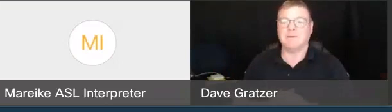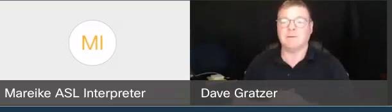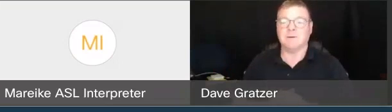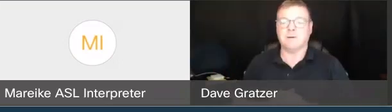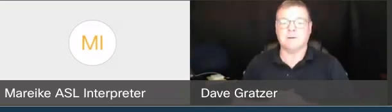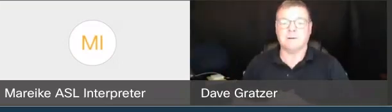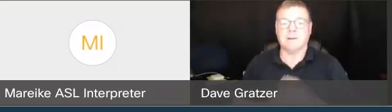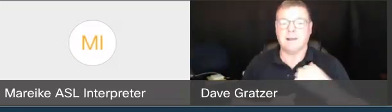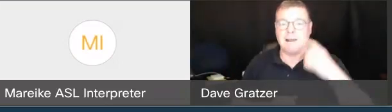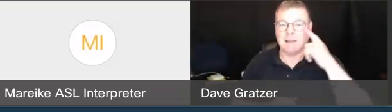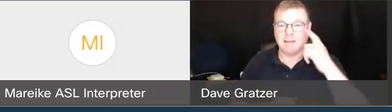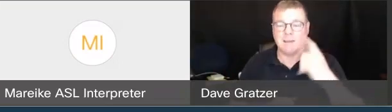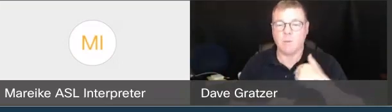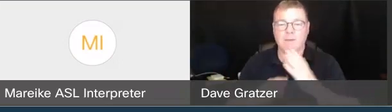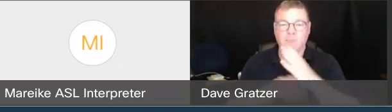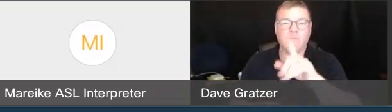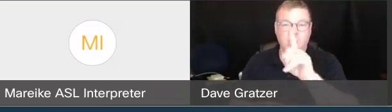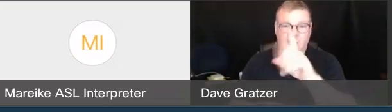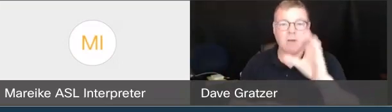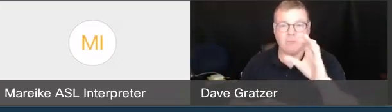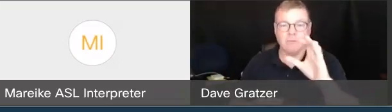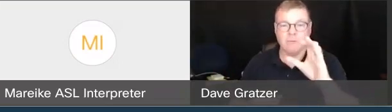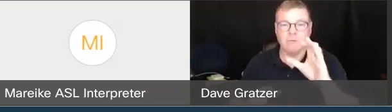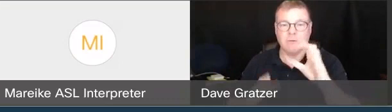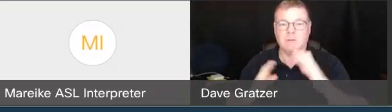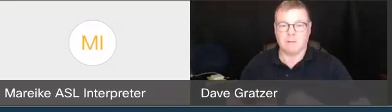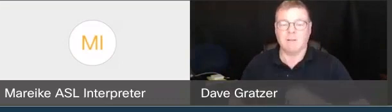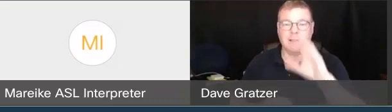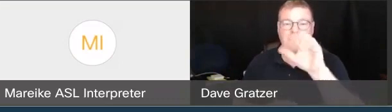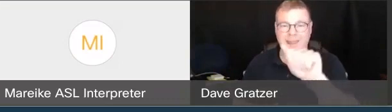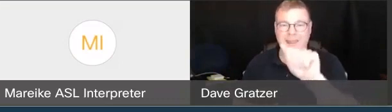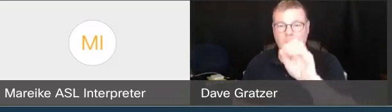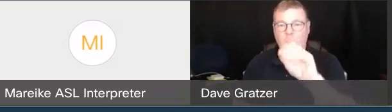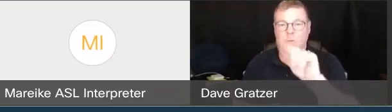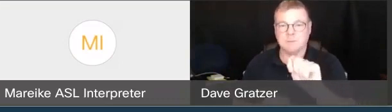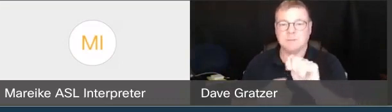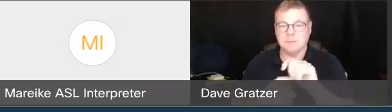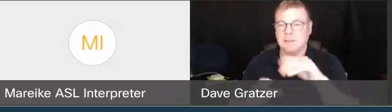I think we have over a hundred clients on AOT orders just in our ACT teams and so